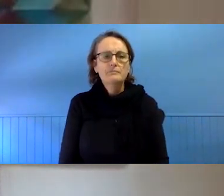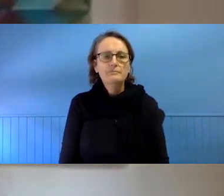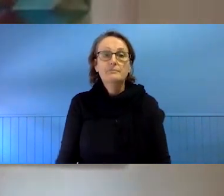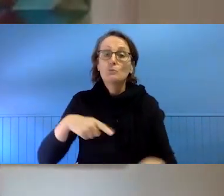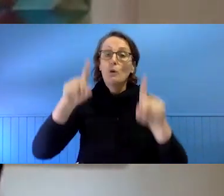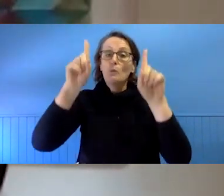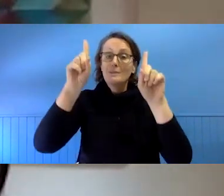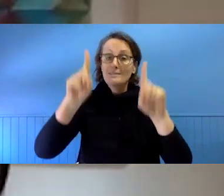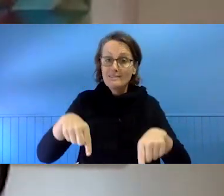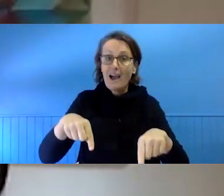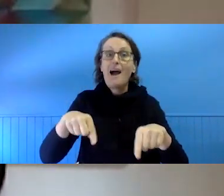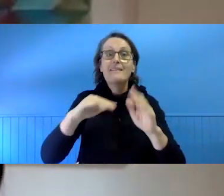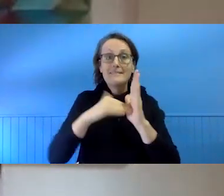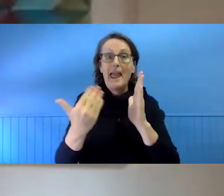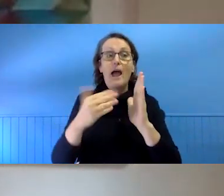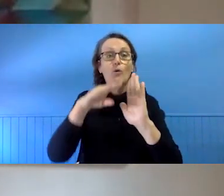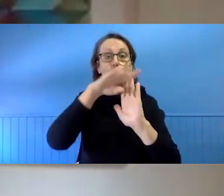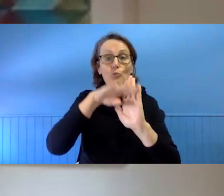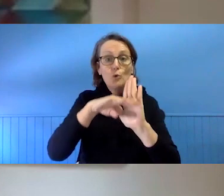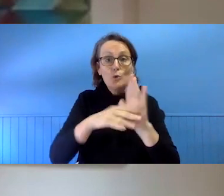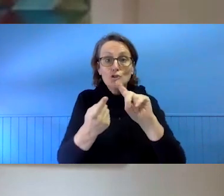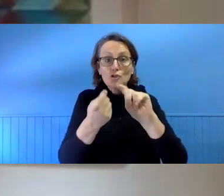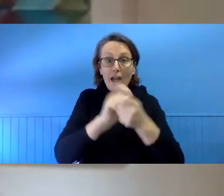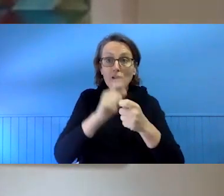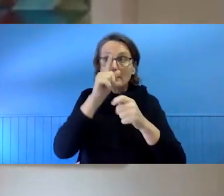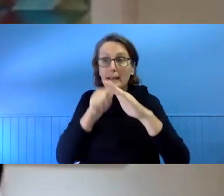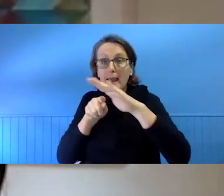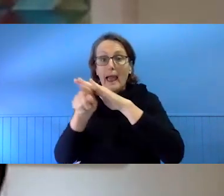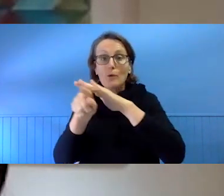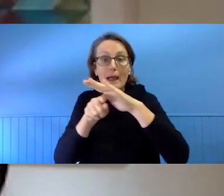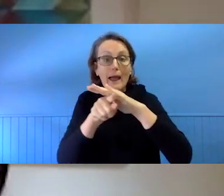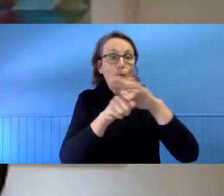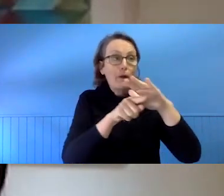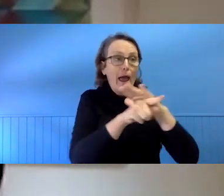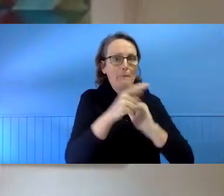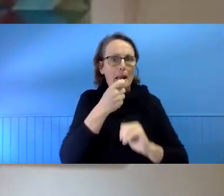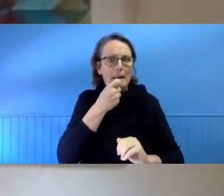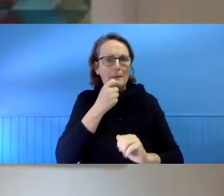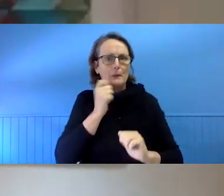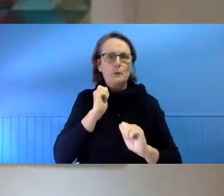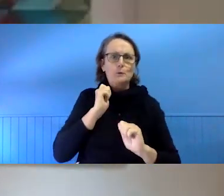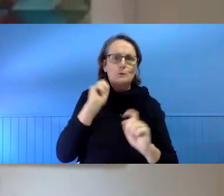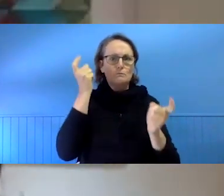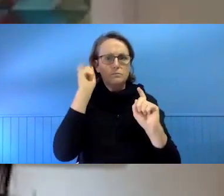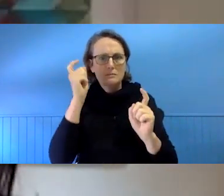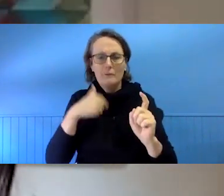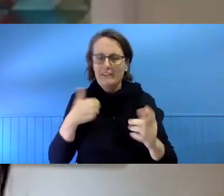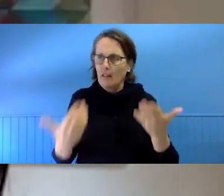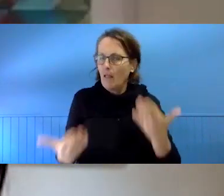begin to emerge from lockdown with a sense of anticipation and apprehension, for me, at least, uncertainty seems certain. We are